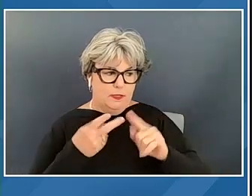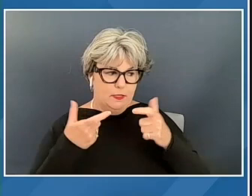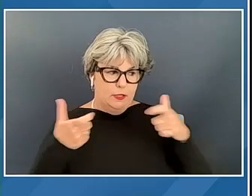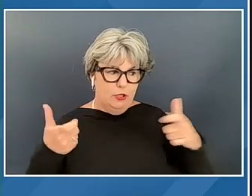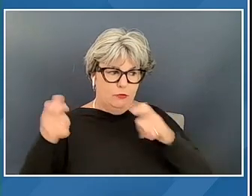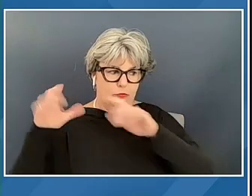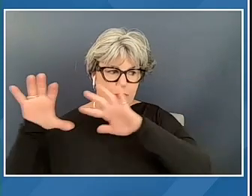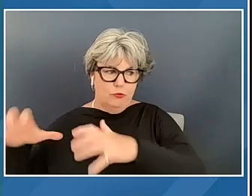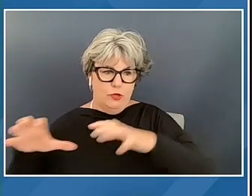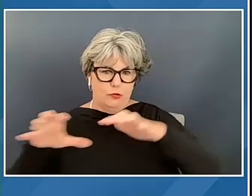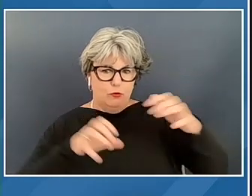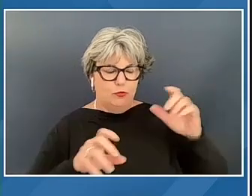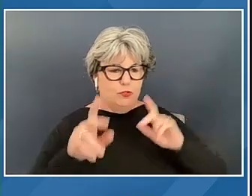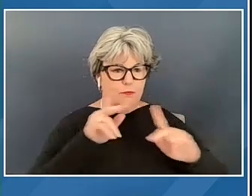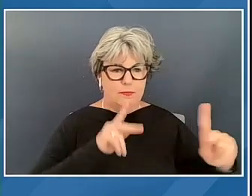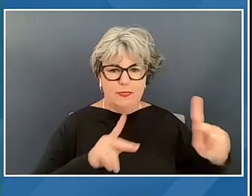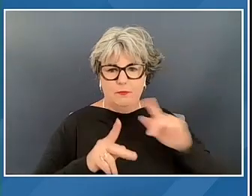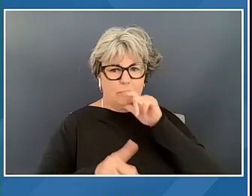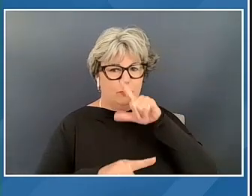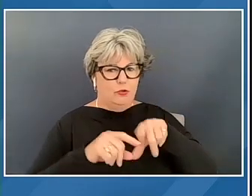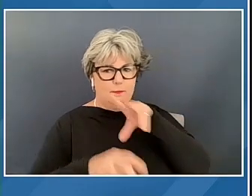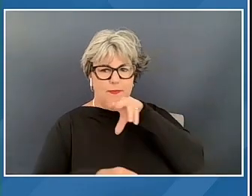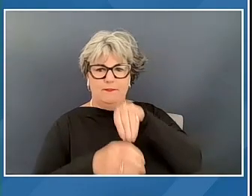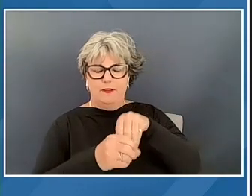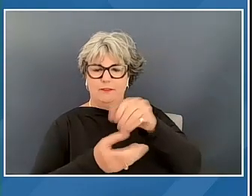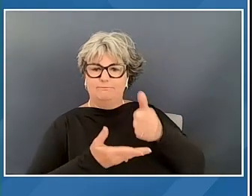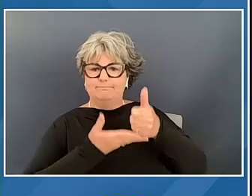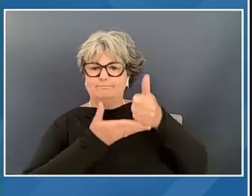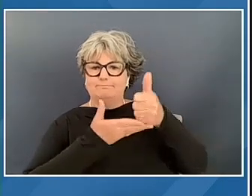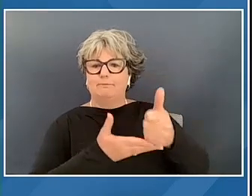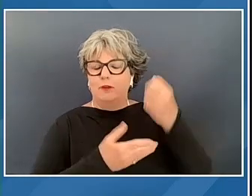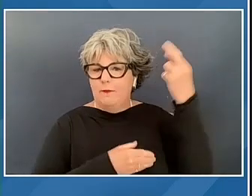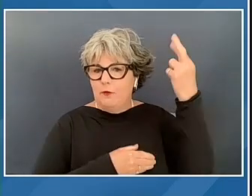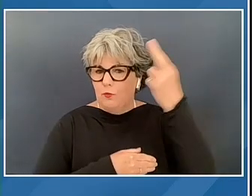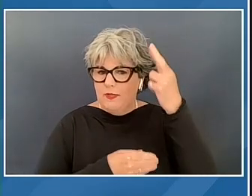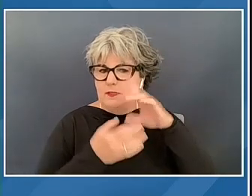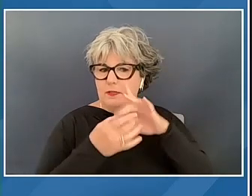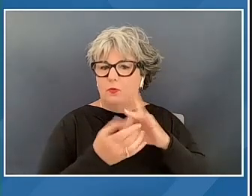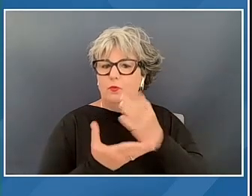were cut out from relief for whatever reason, among them the one that Ed raised